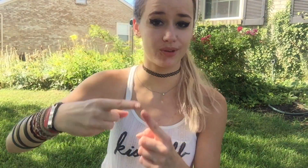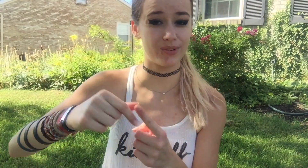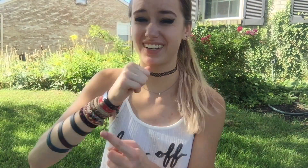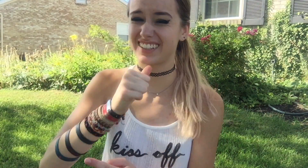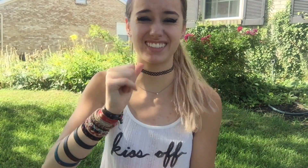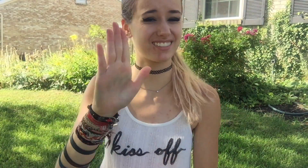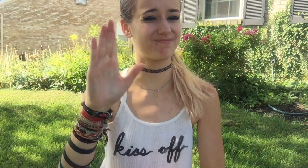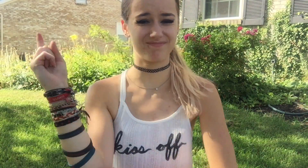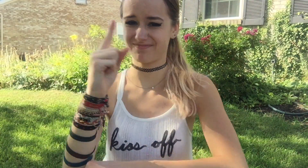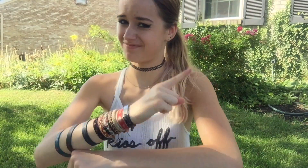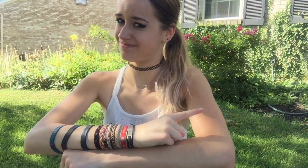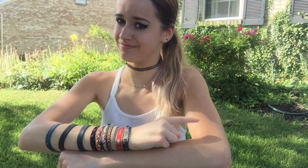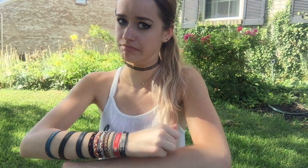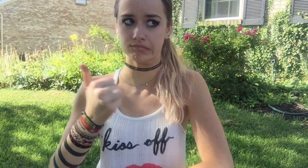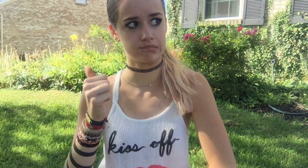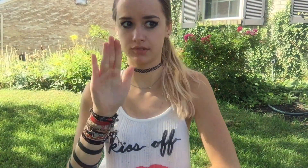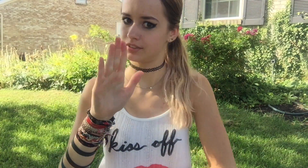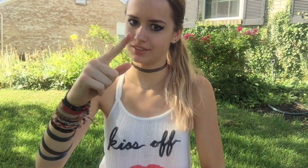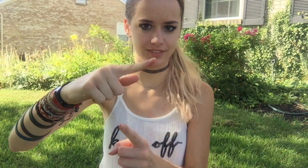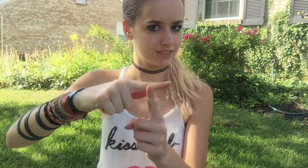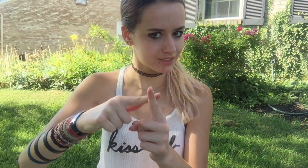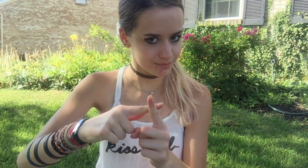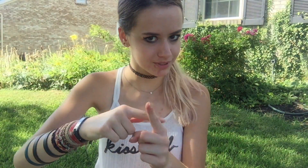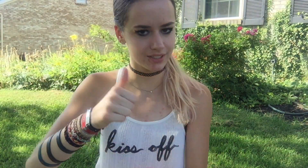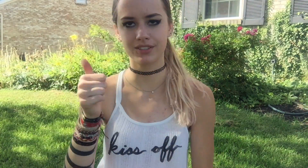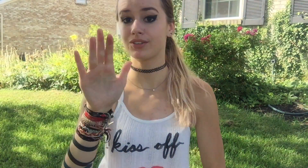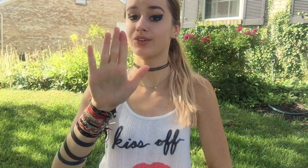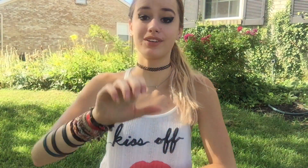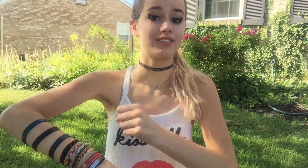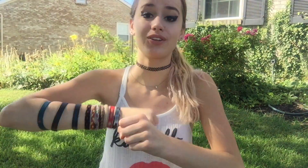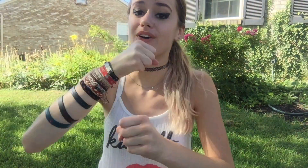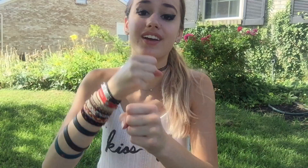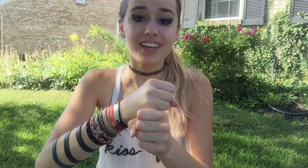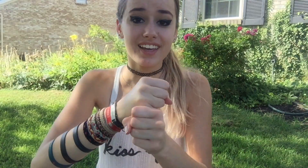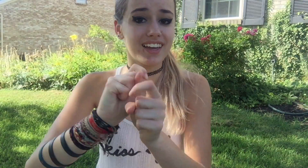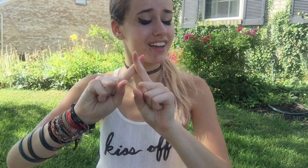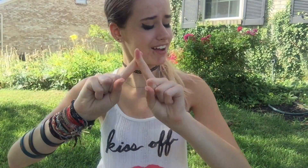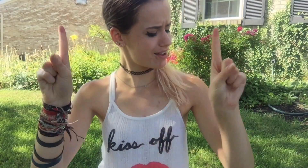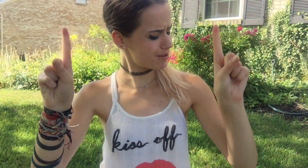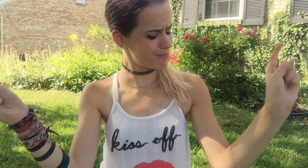When it hasn't been your day, your week, your month, or even your year, but